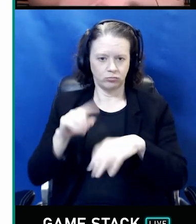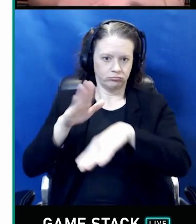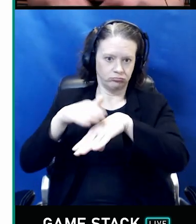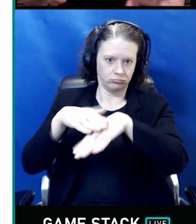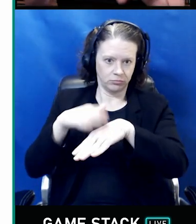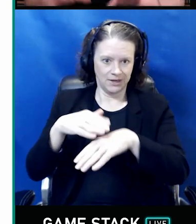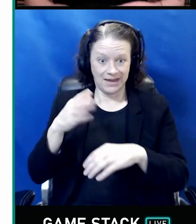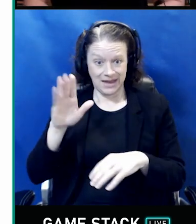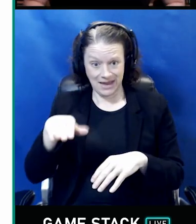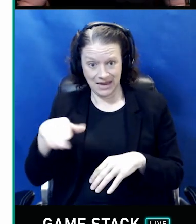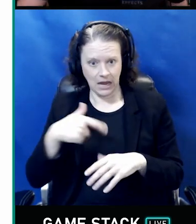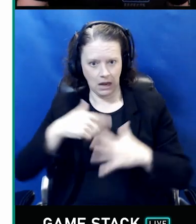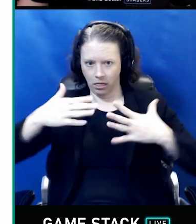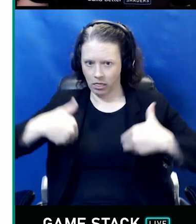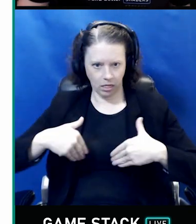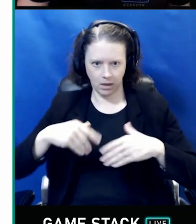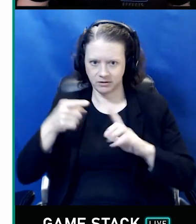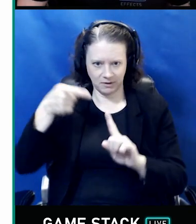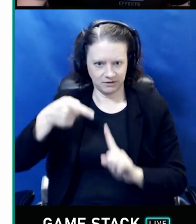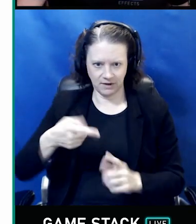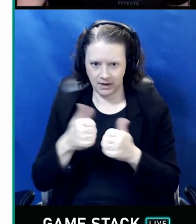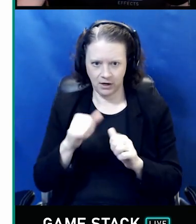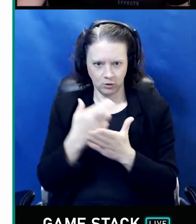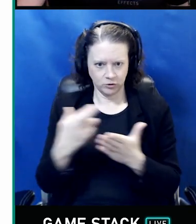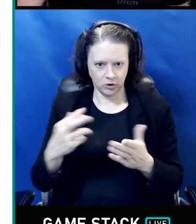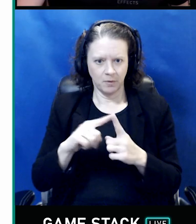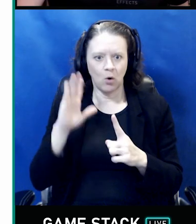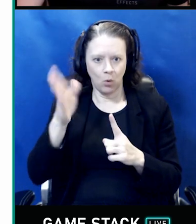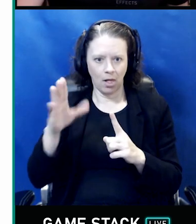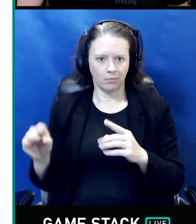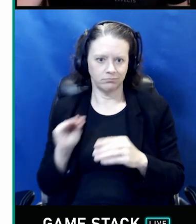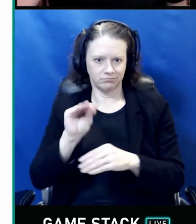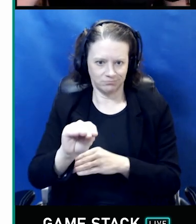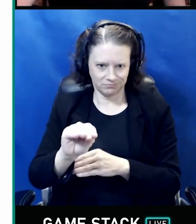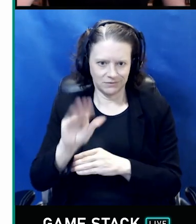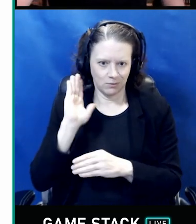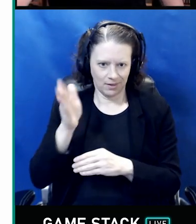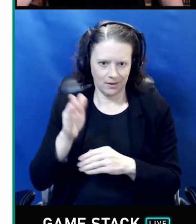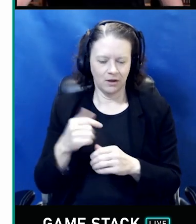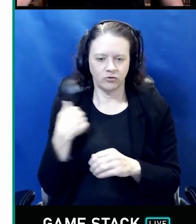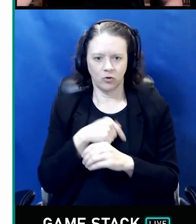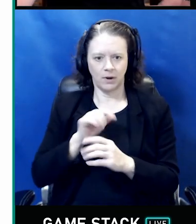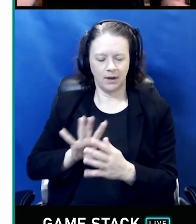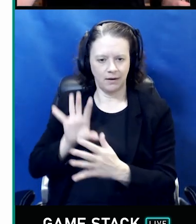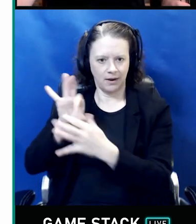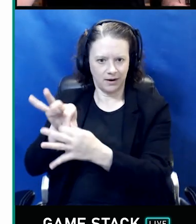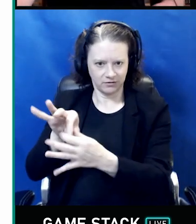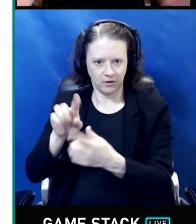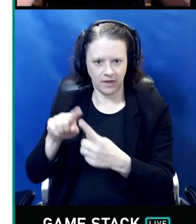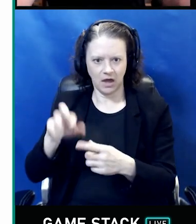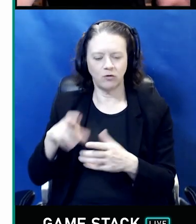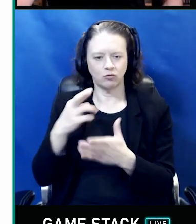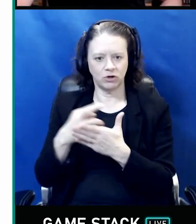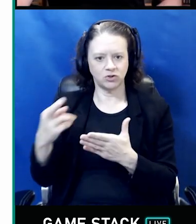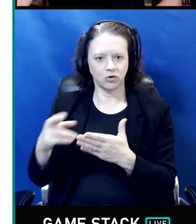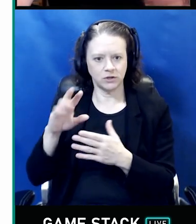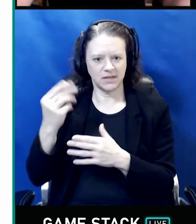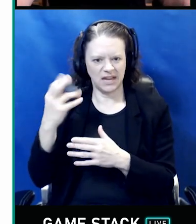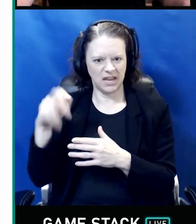but they're coming." And in this case we simply index into the resource heap to get the resource, index into the resource and return it.